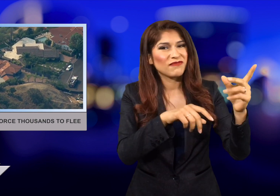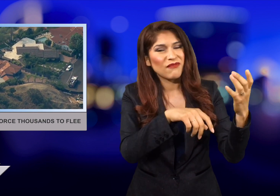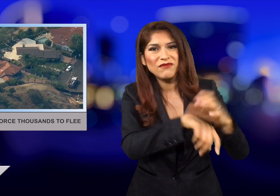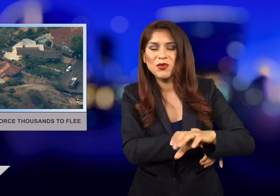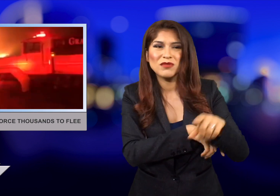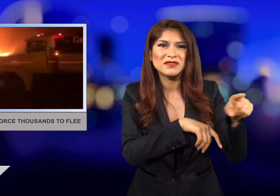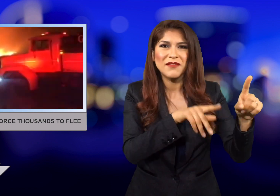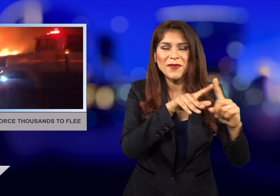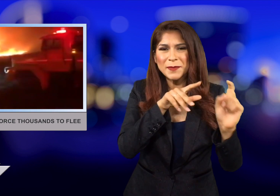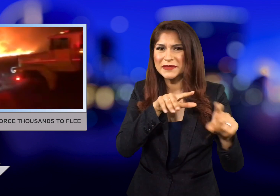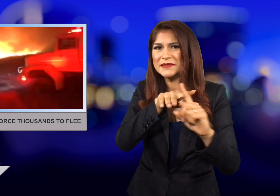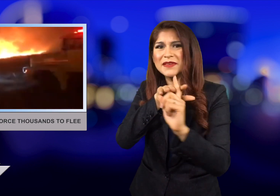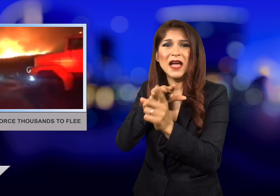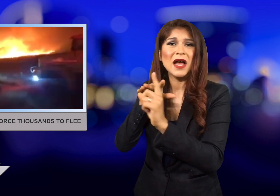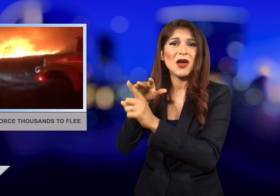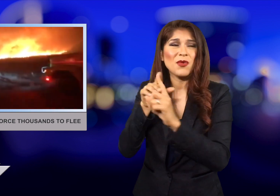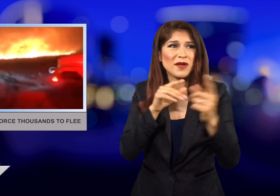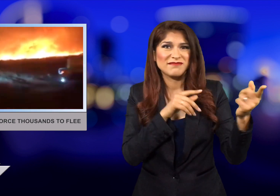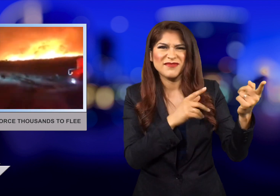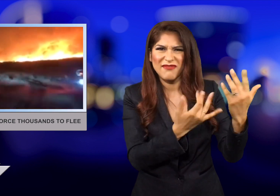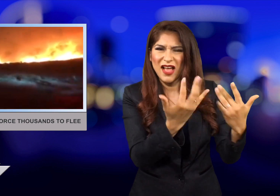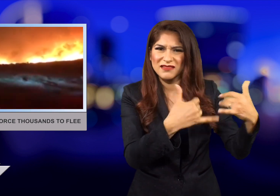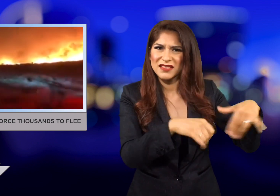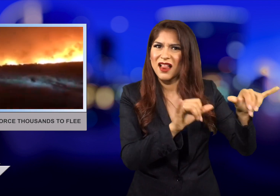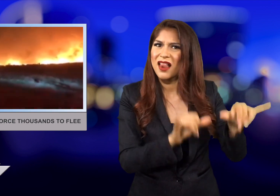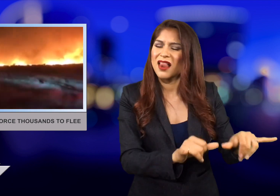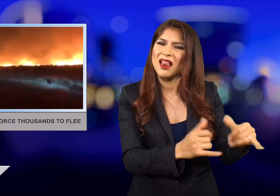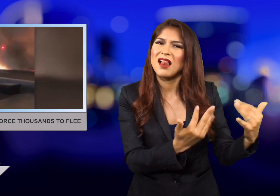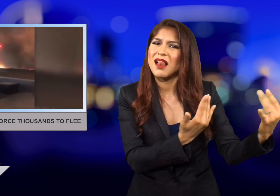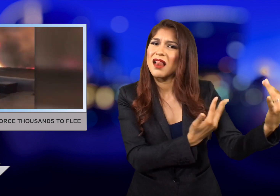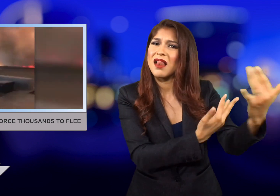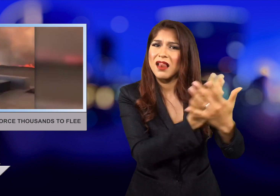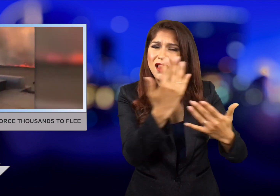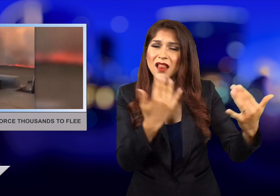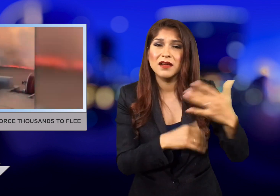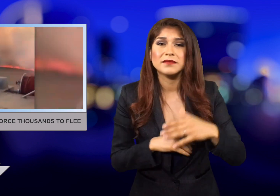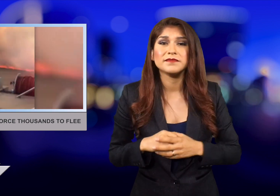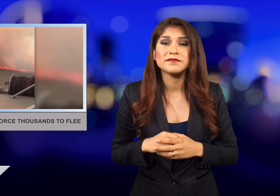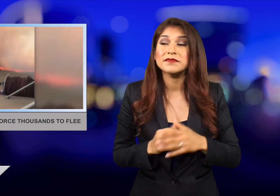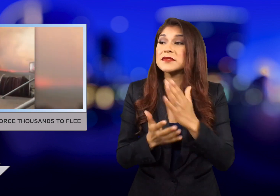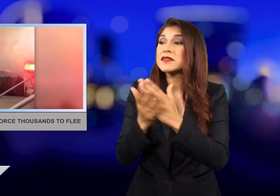acres in several states, including Colorado, California, New Mexico and Washington State.